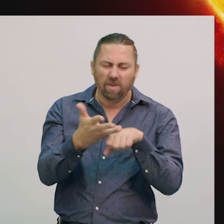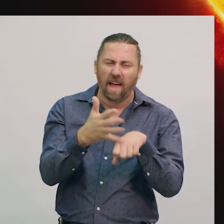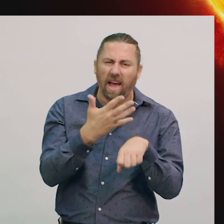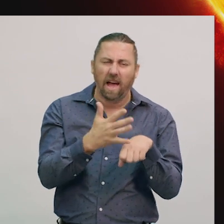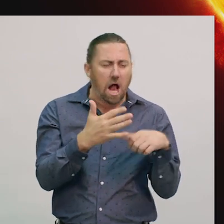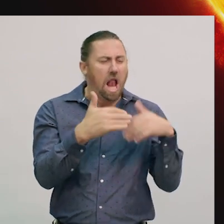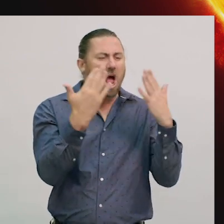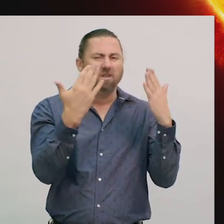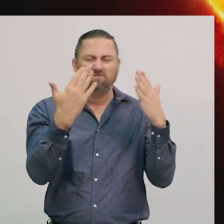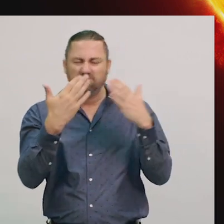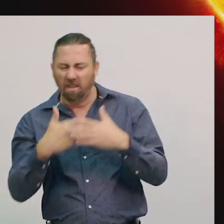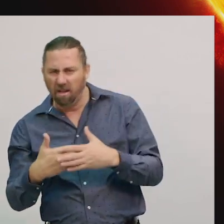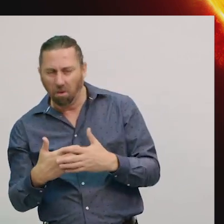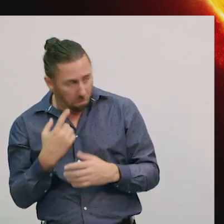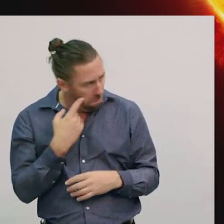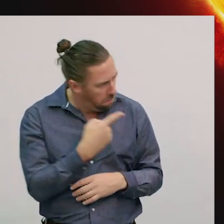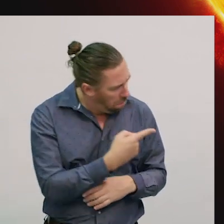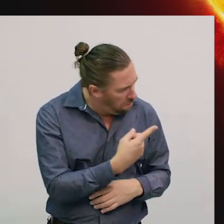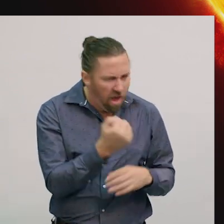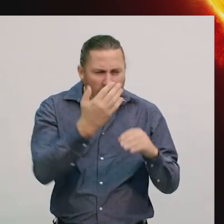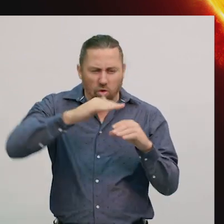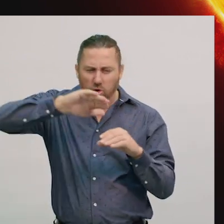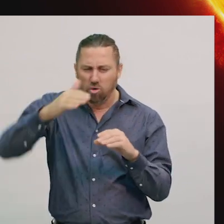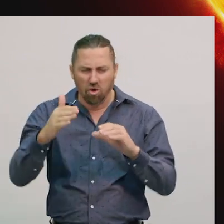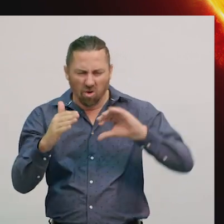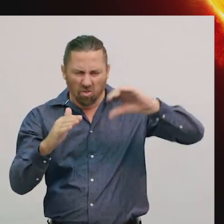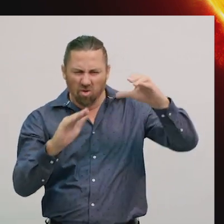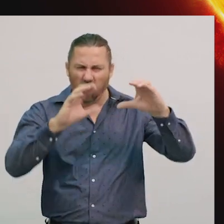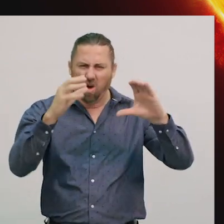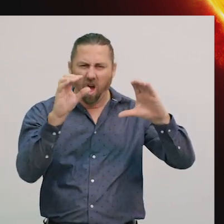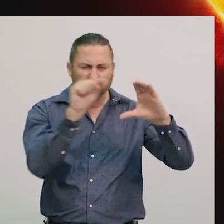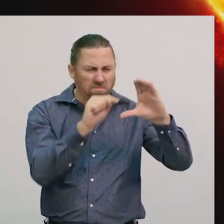We can also see craters. These craters are holes in the Moon's surface,